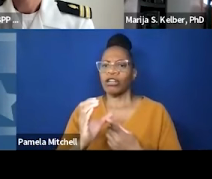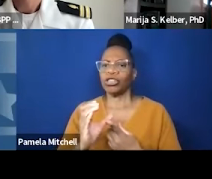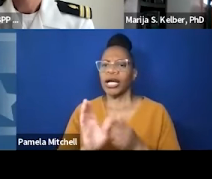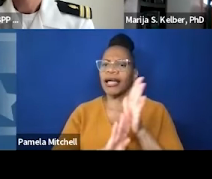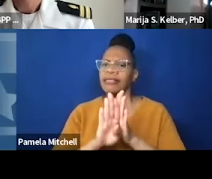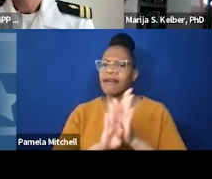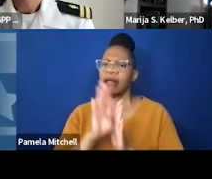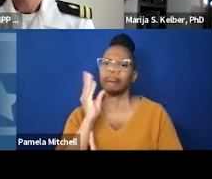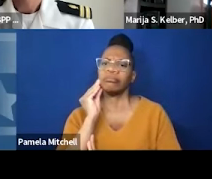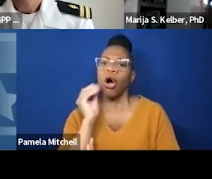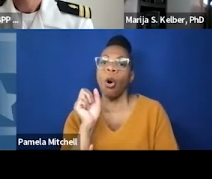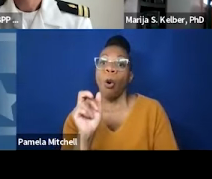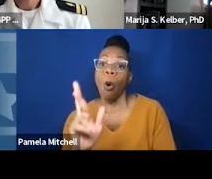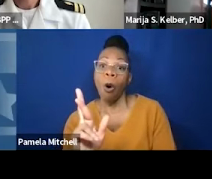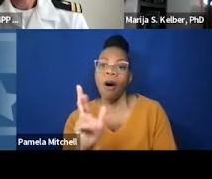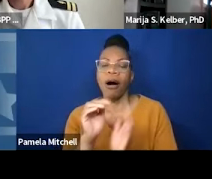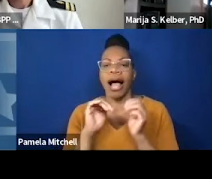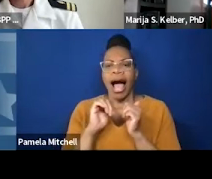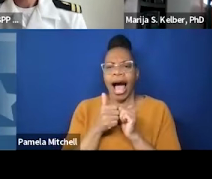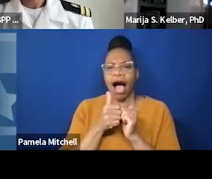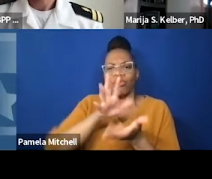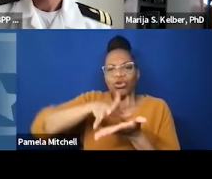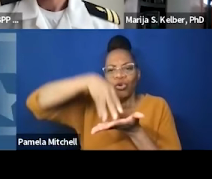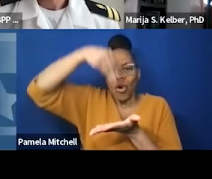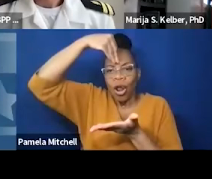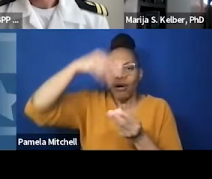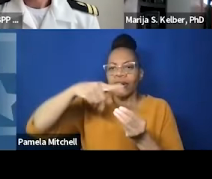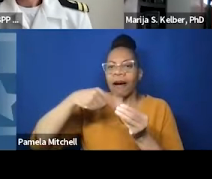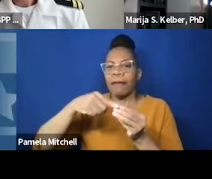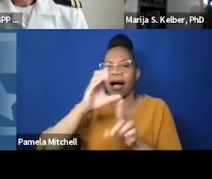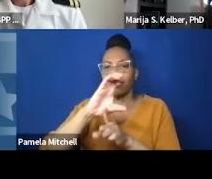or you develop cultural knowledge by learning things about that culture. You do that from the outside.